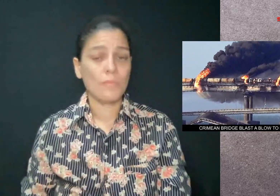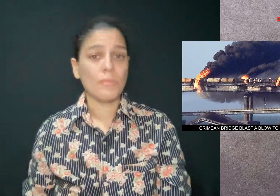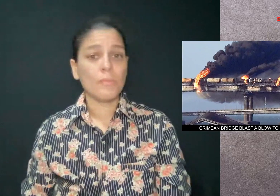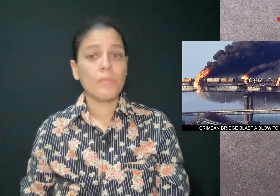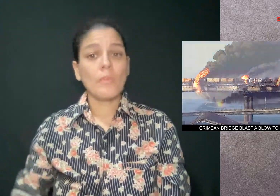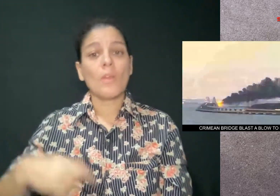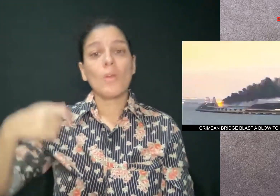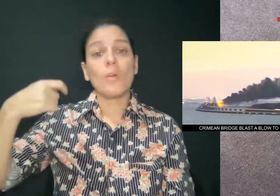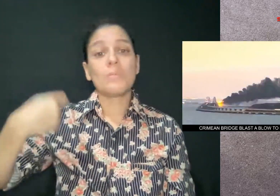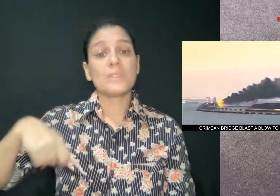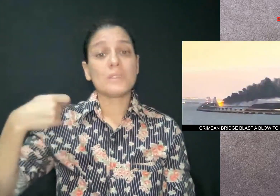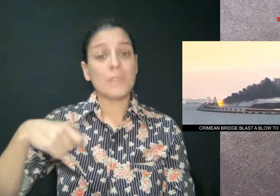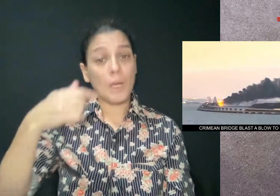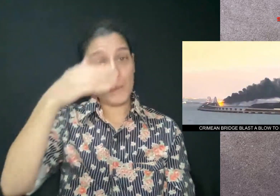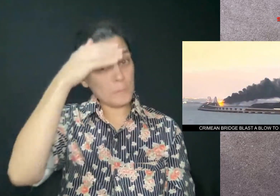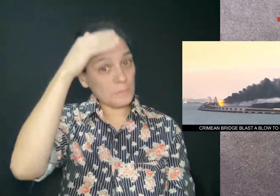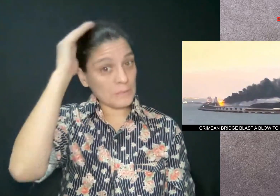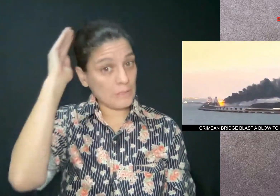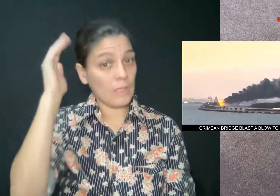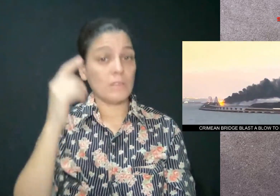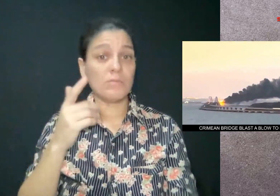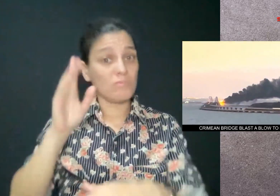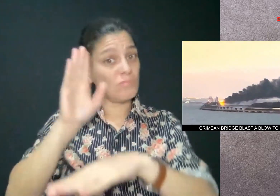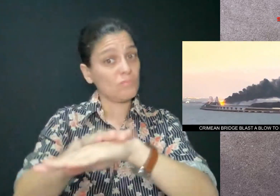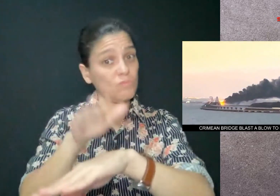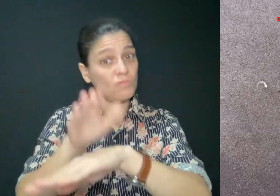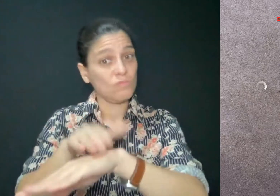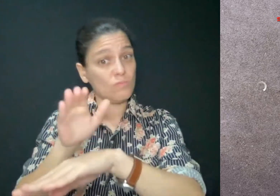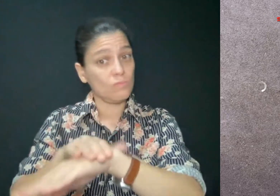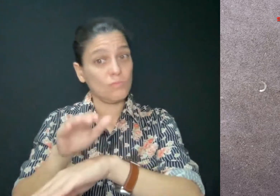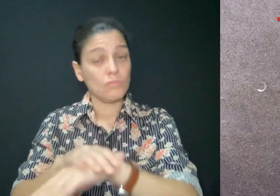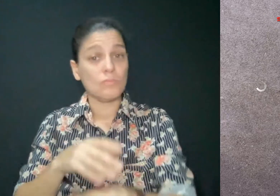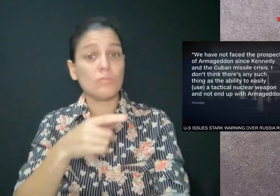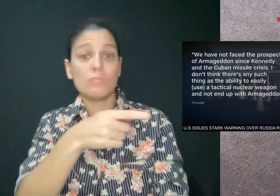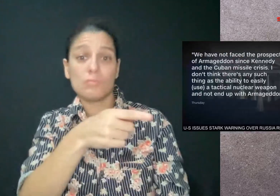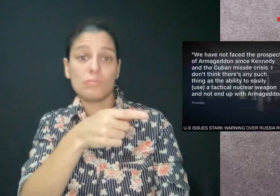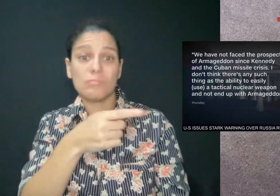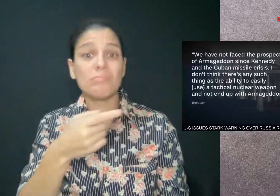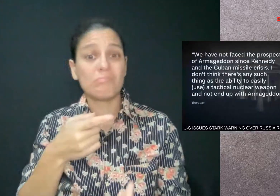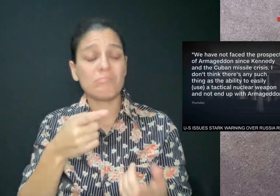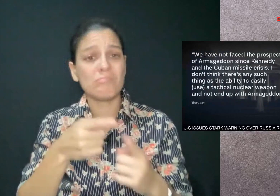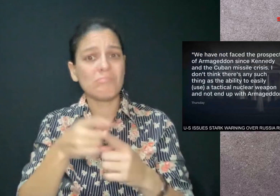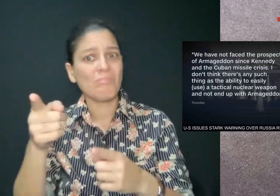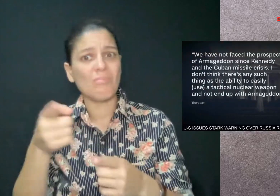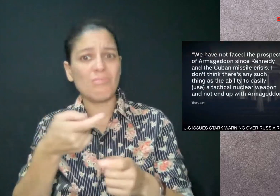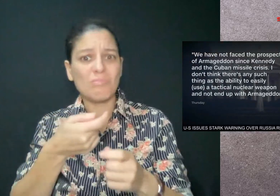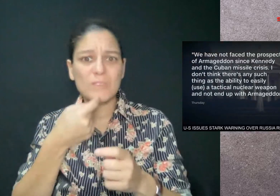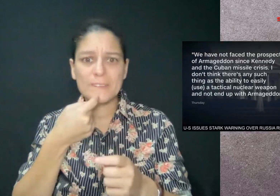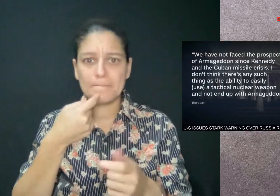as Russia continues to face military setbacks in Ukraine President Biden is offering a warning